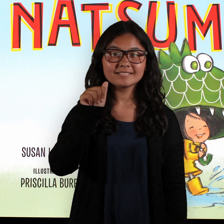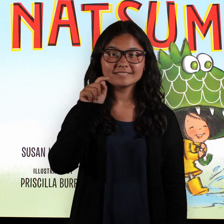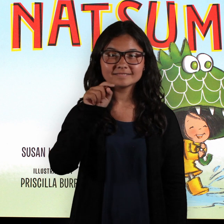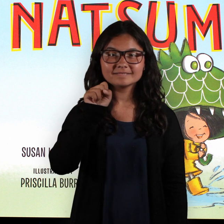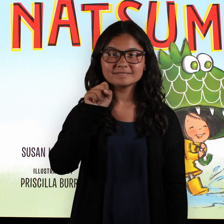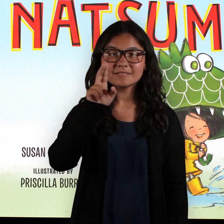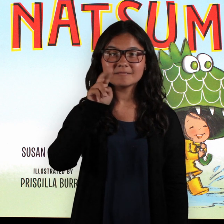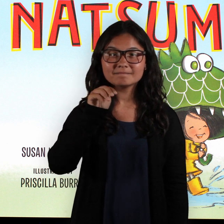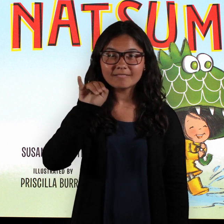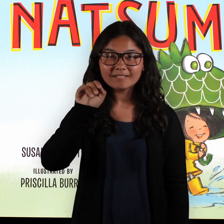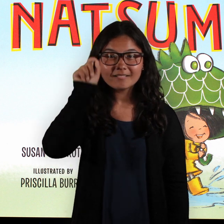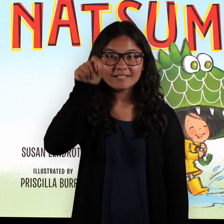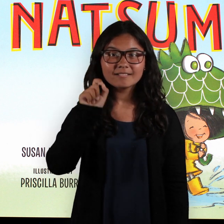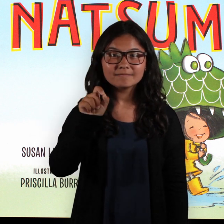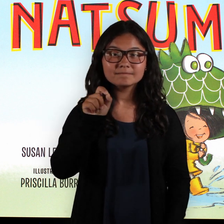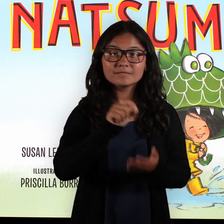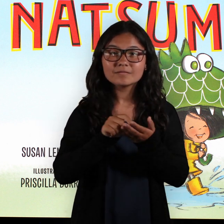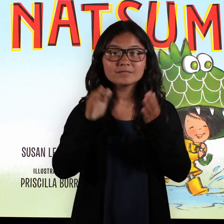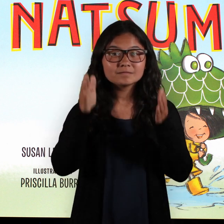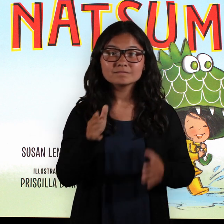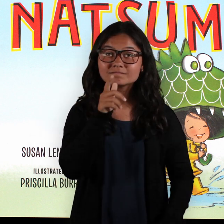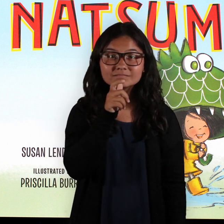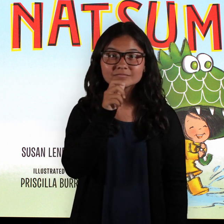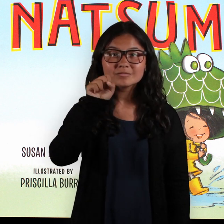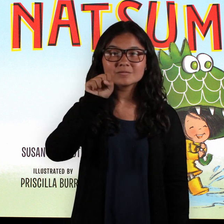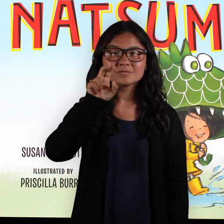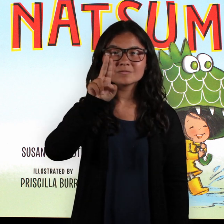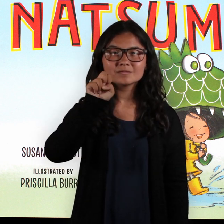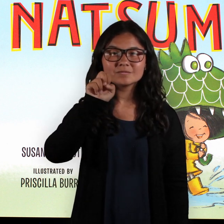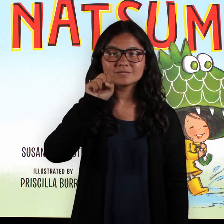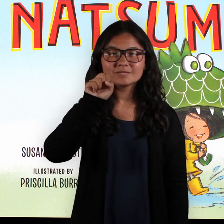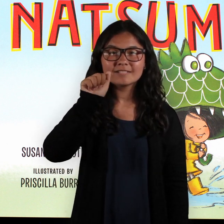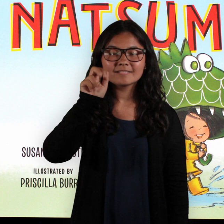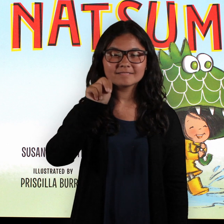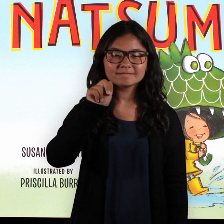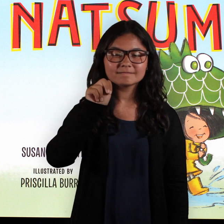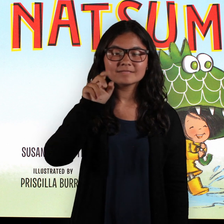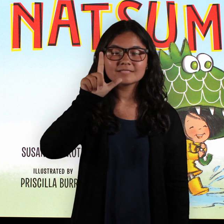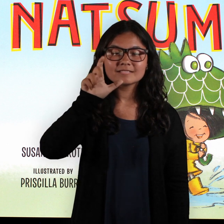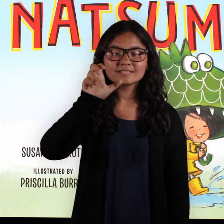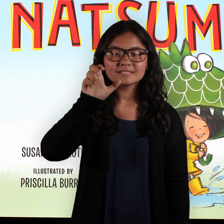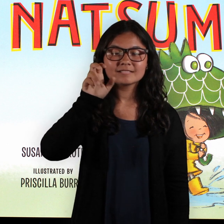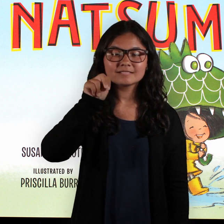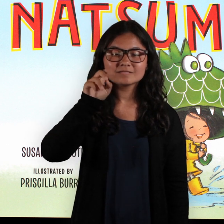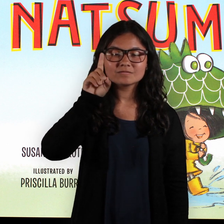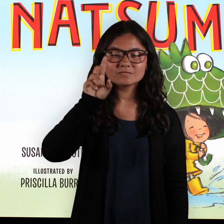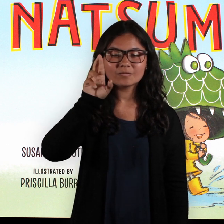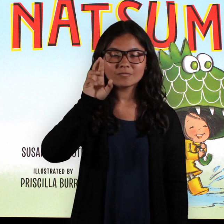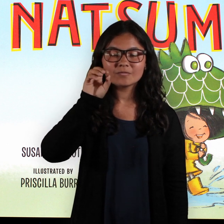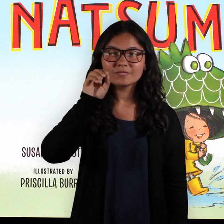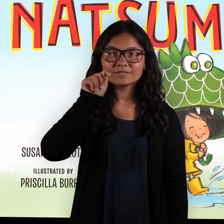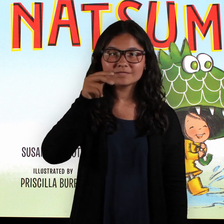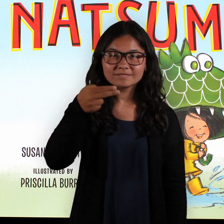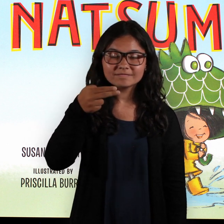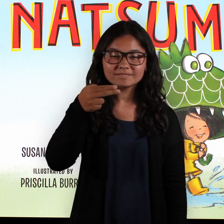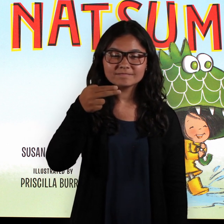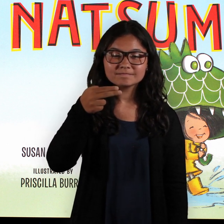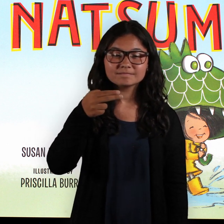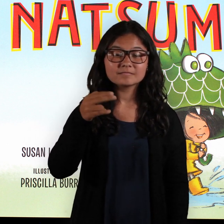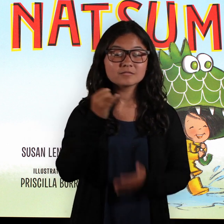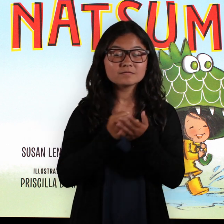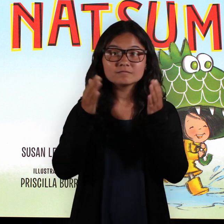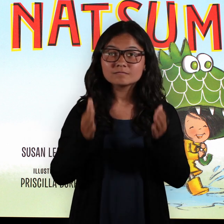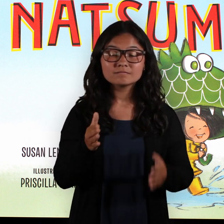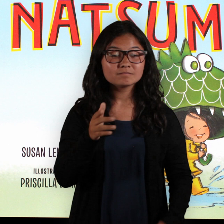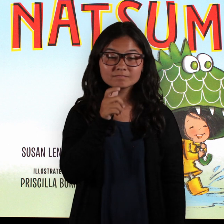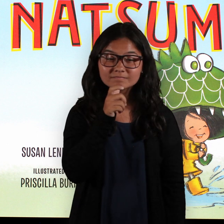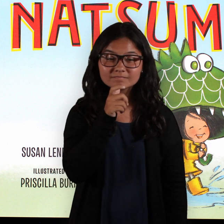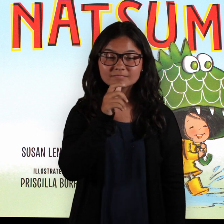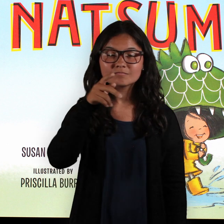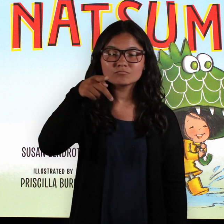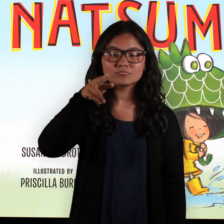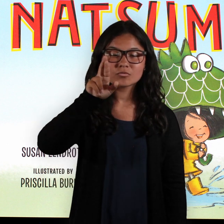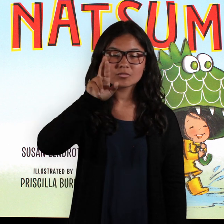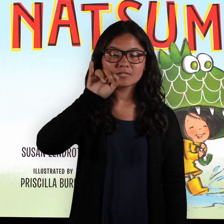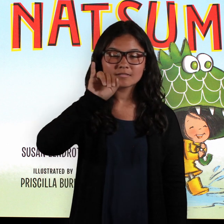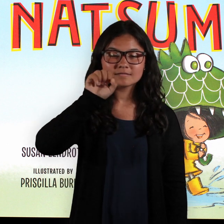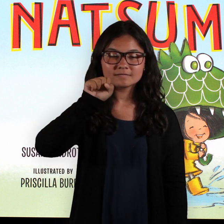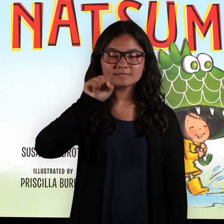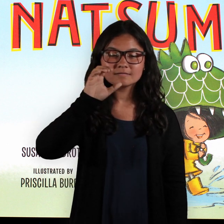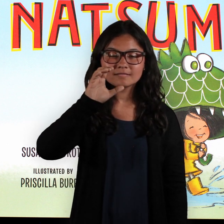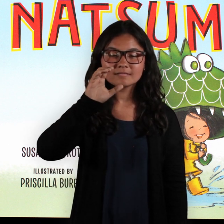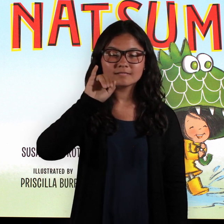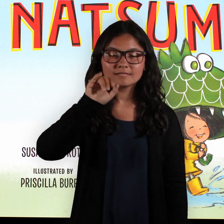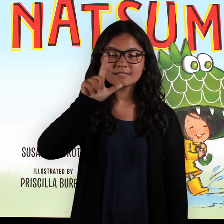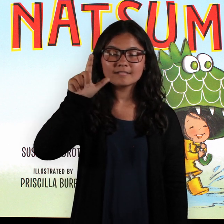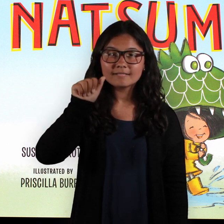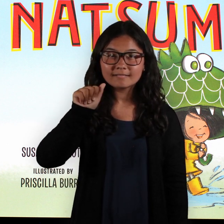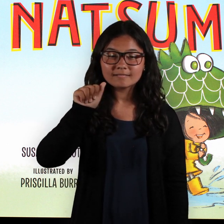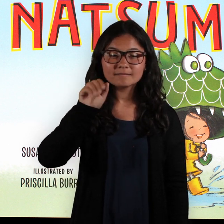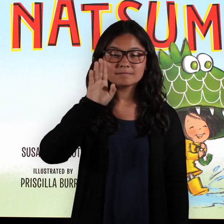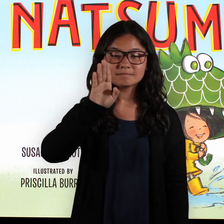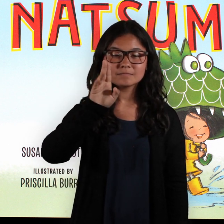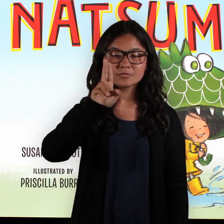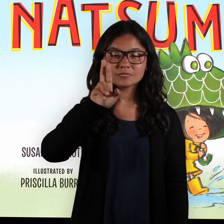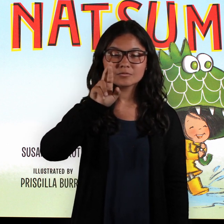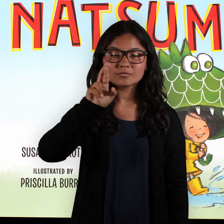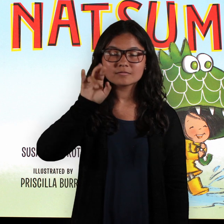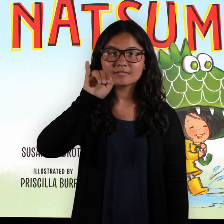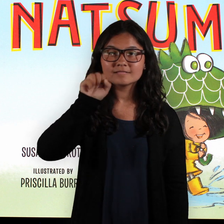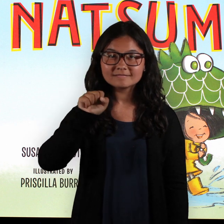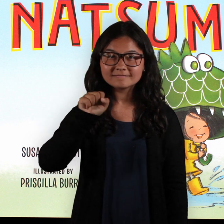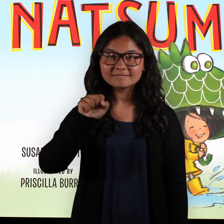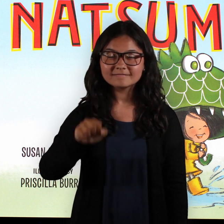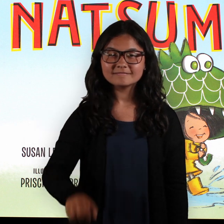Today we're reading "Natsumi" by Susan Lendroth and illustrated by Priscilla Burris.